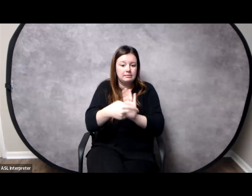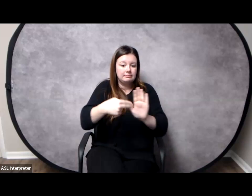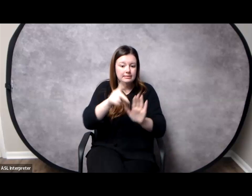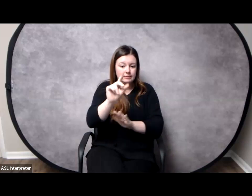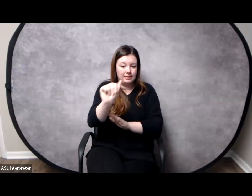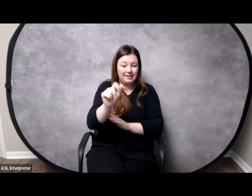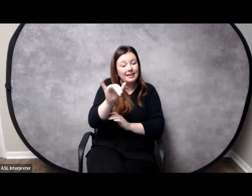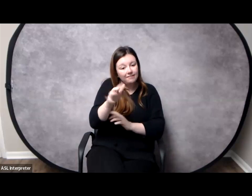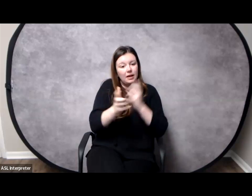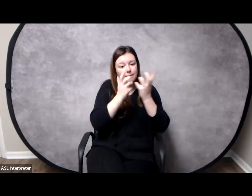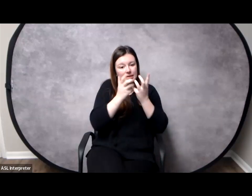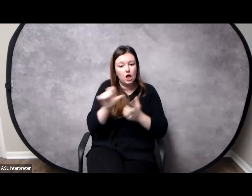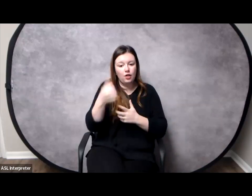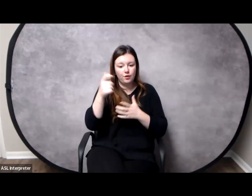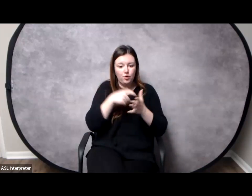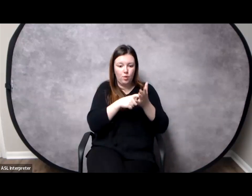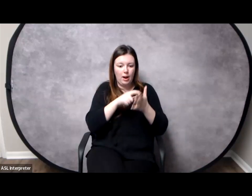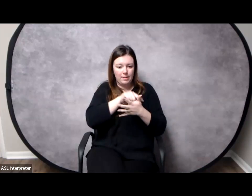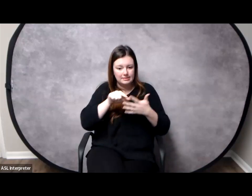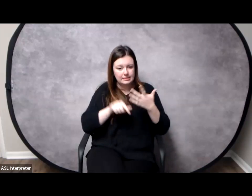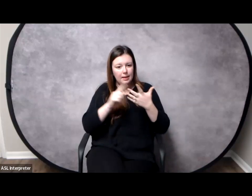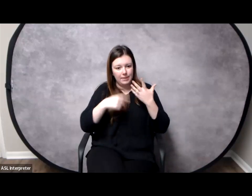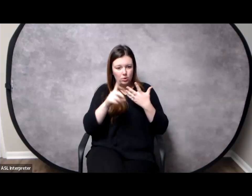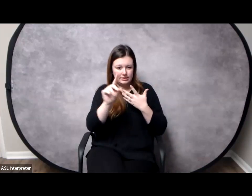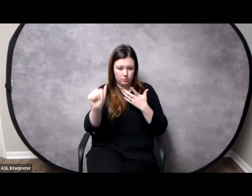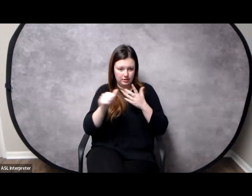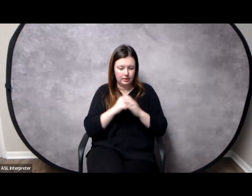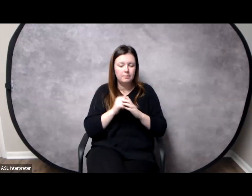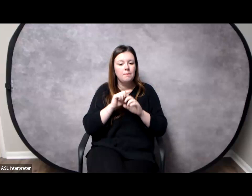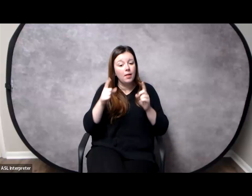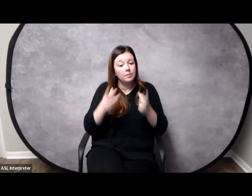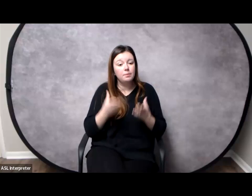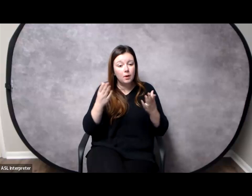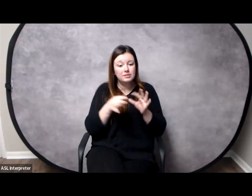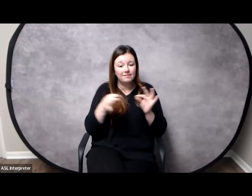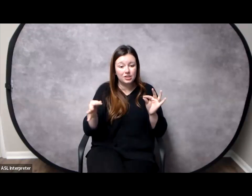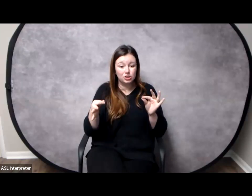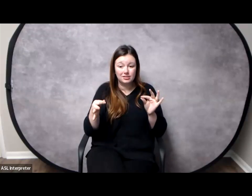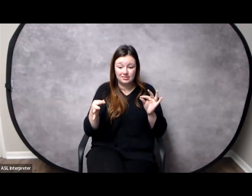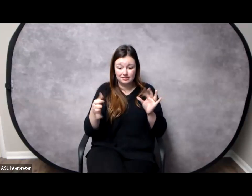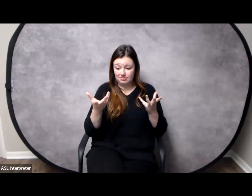But in most other ways, the proposed definition is exactly identical of what's in the language